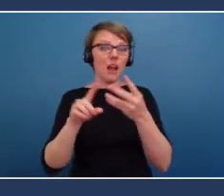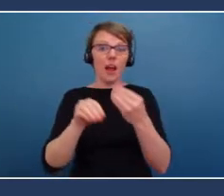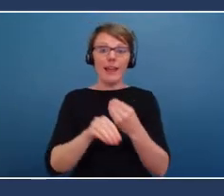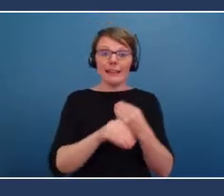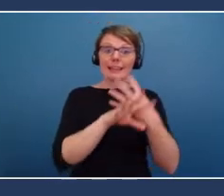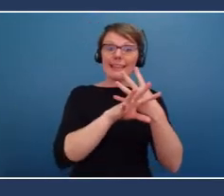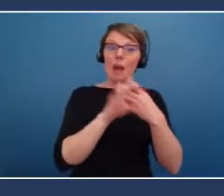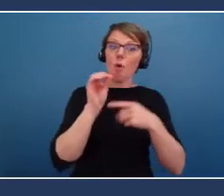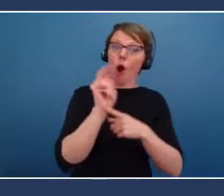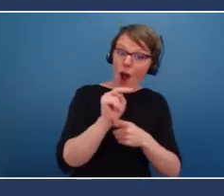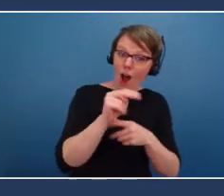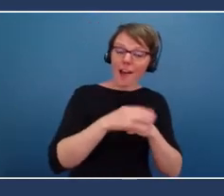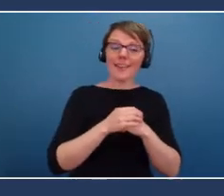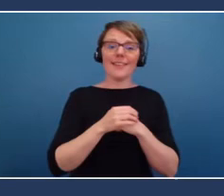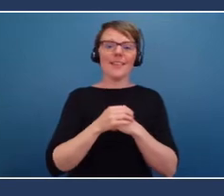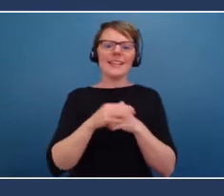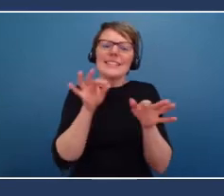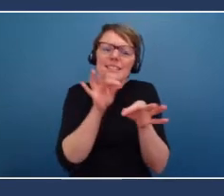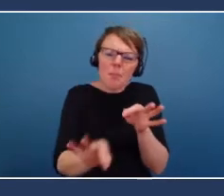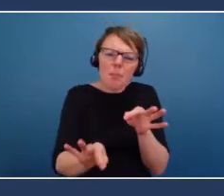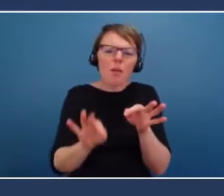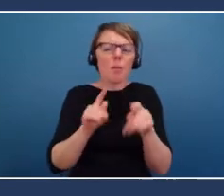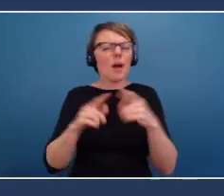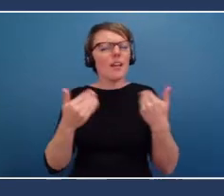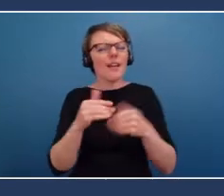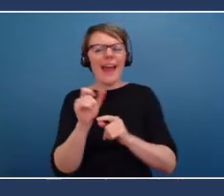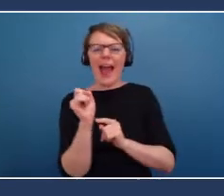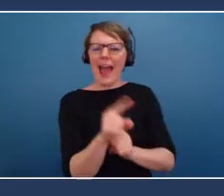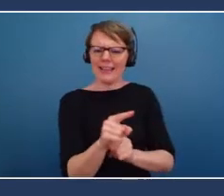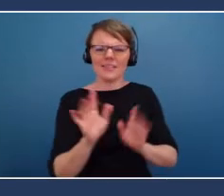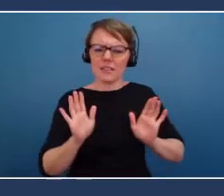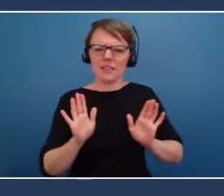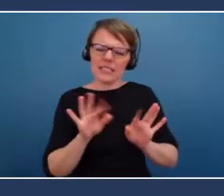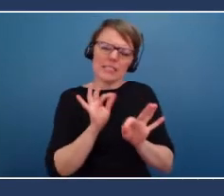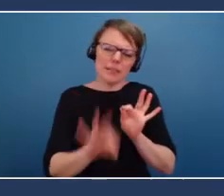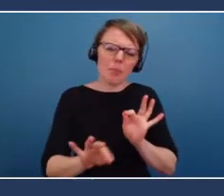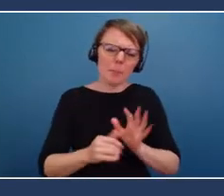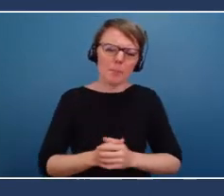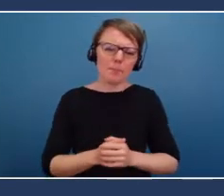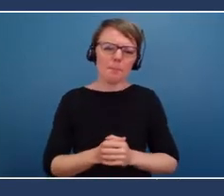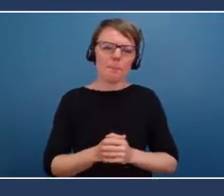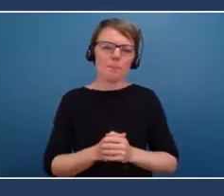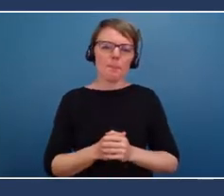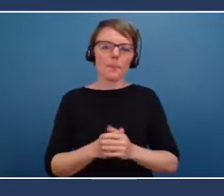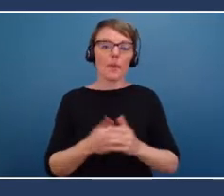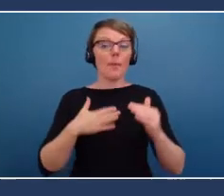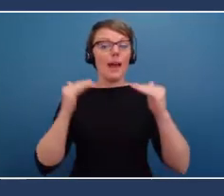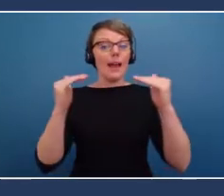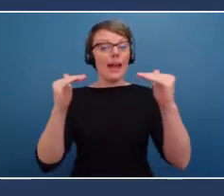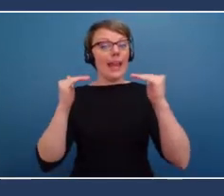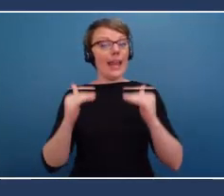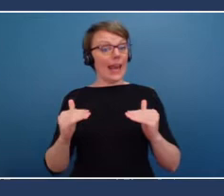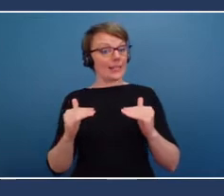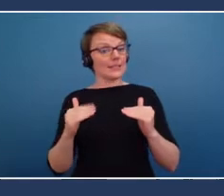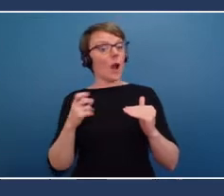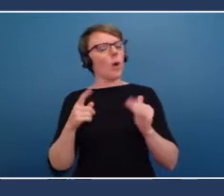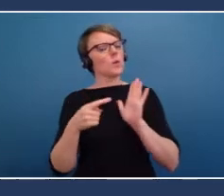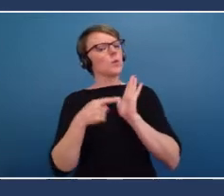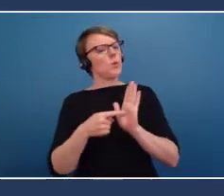But the most important thing is to ask. Super easy to do. Okay, so, for the next section, I want to give you some of the things that I use all the time.